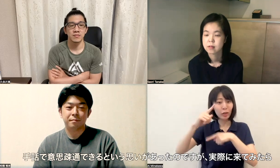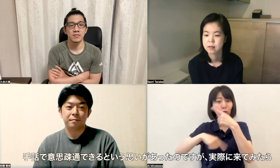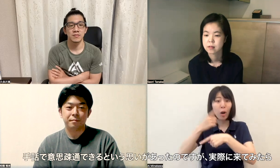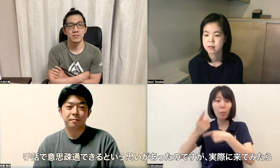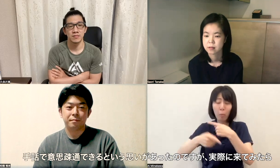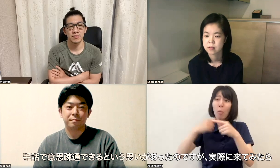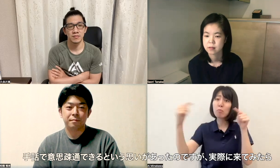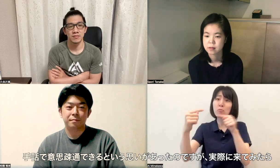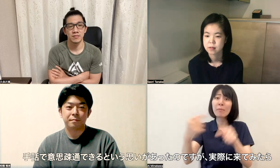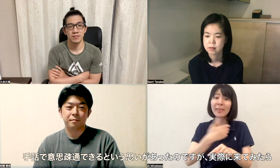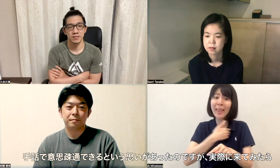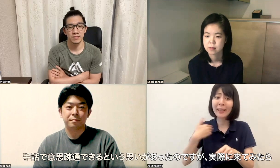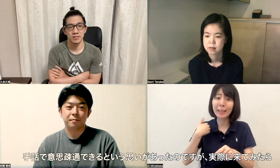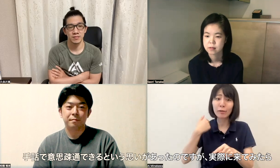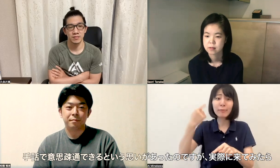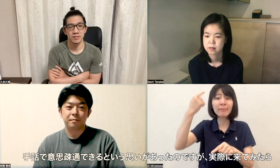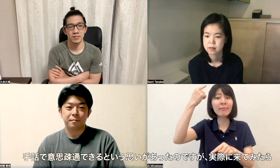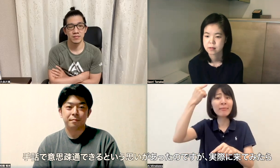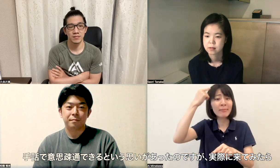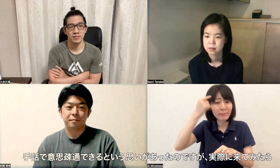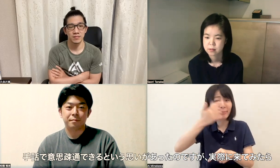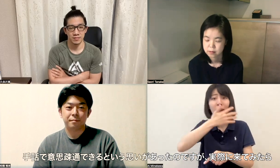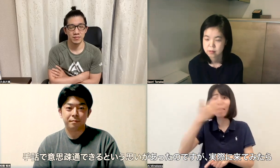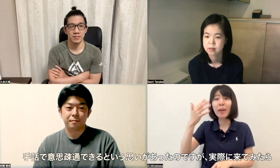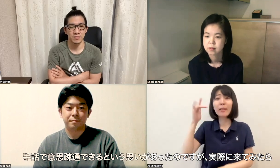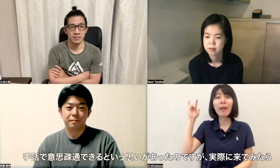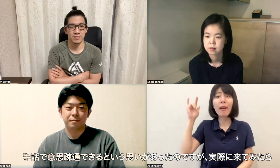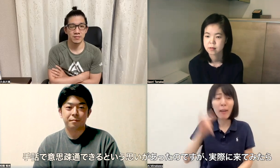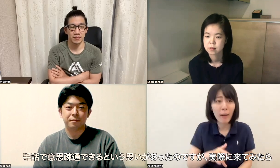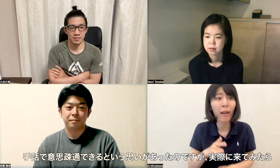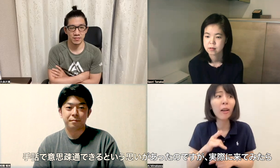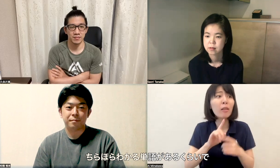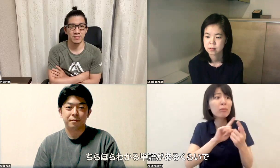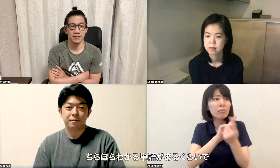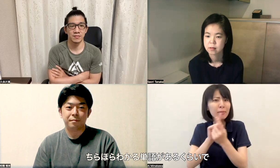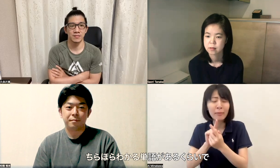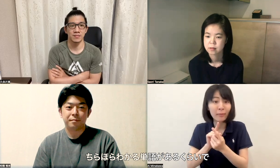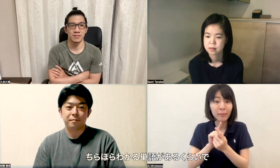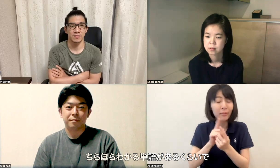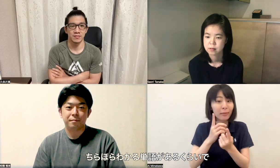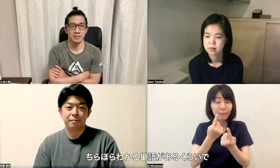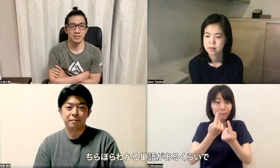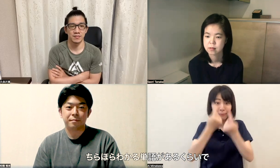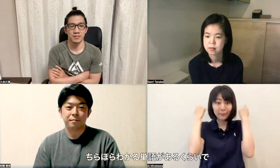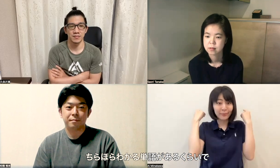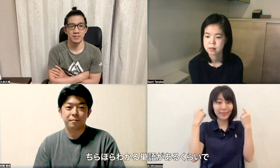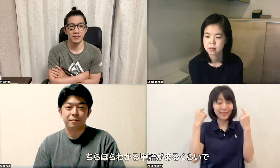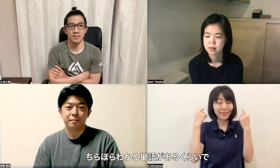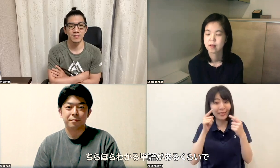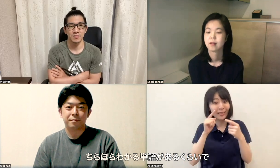I thought I would fine in other sign languages. When I actually came here,